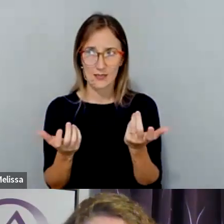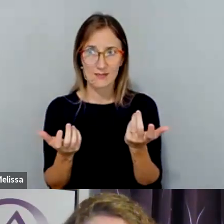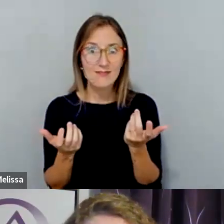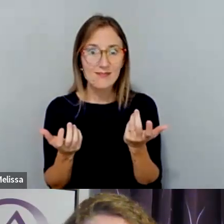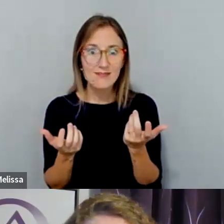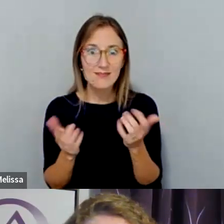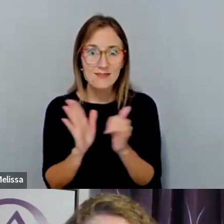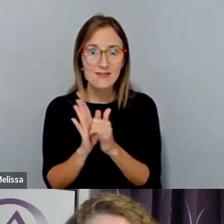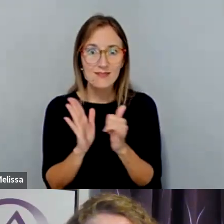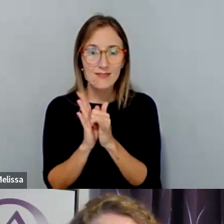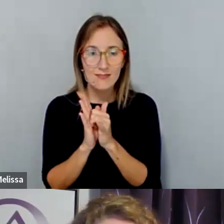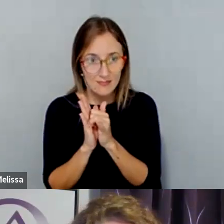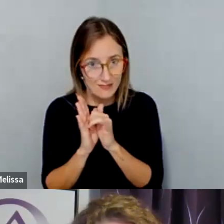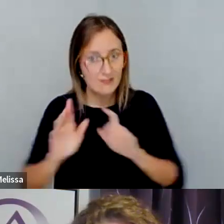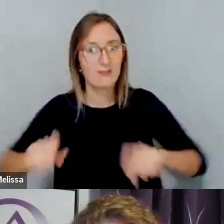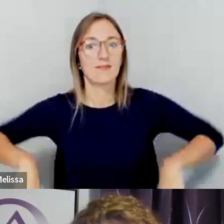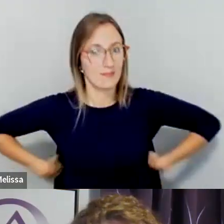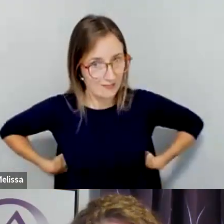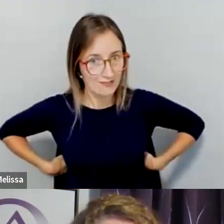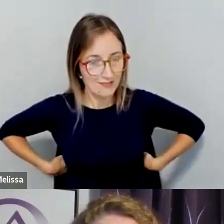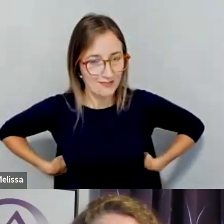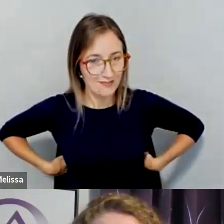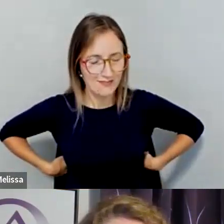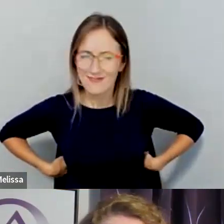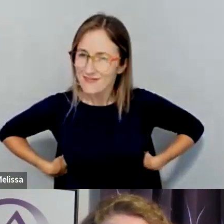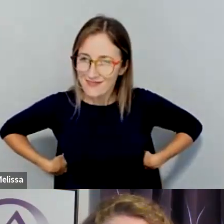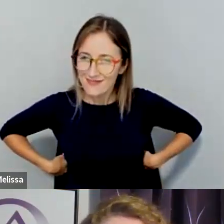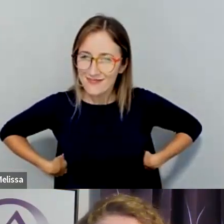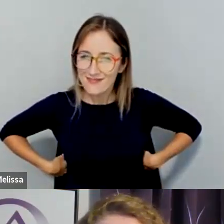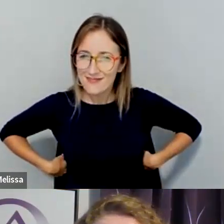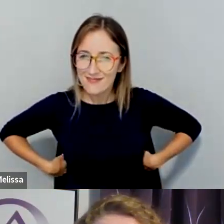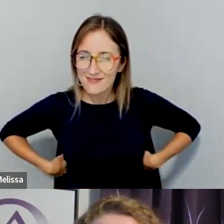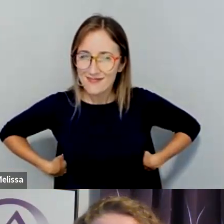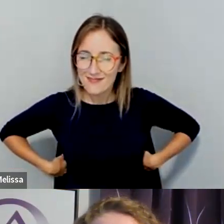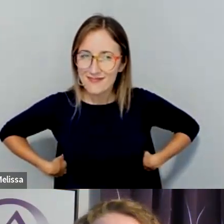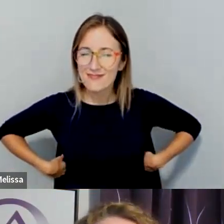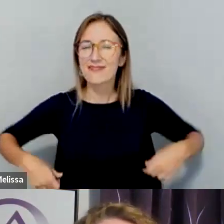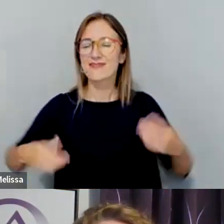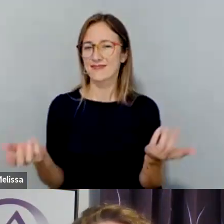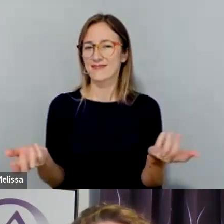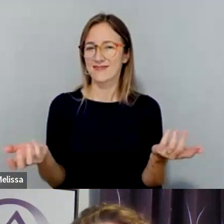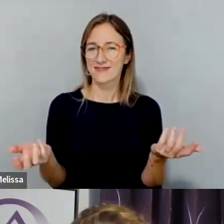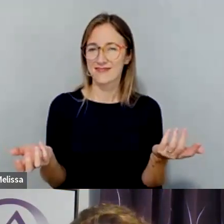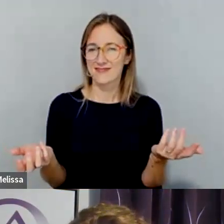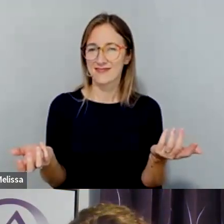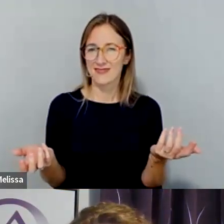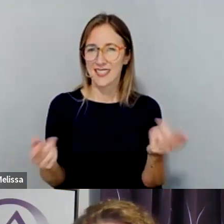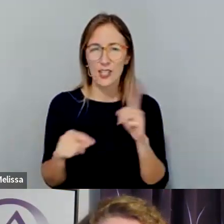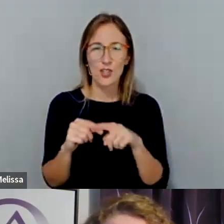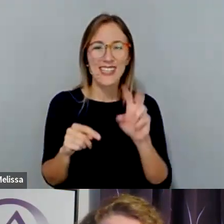are qualified to do that interpreting. Now let's get to the handcuffs. Jonathan communicates with sign which. It would be impossible for him to